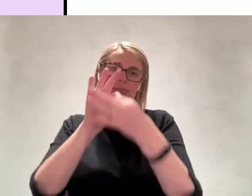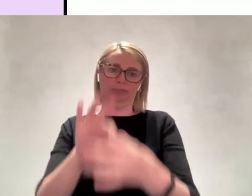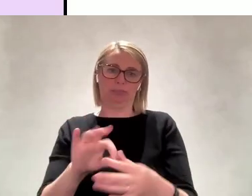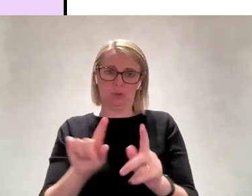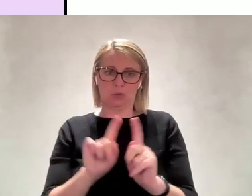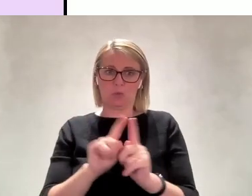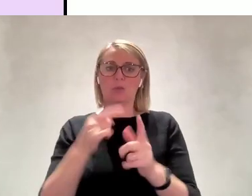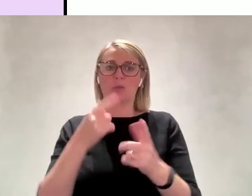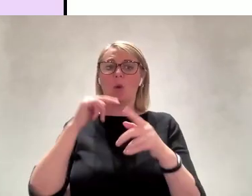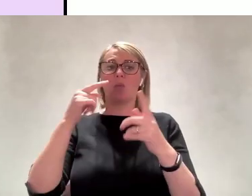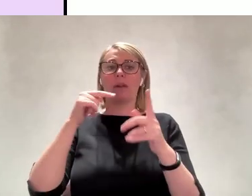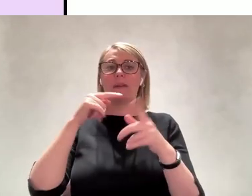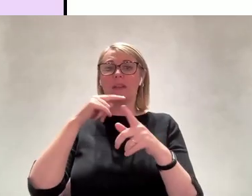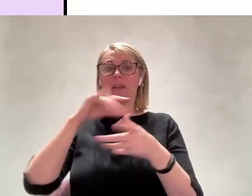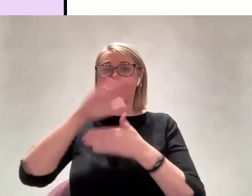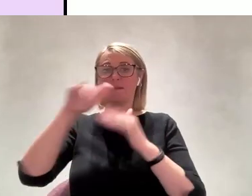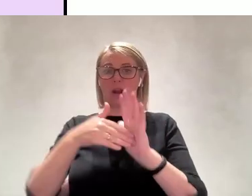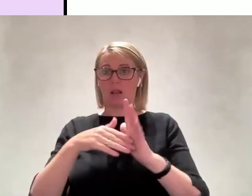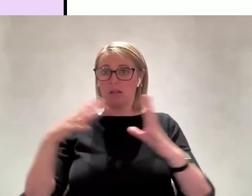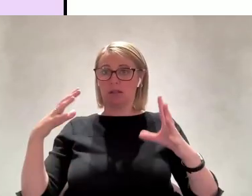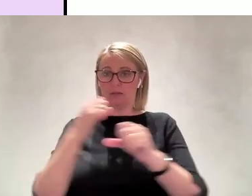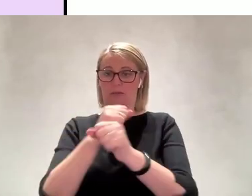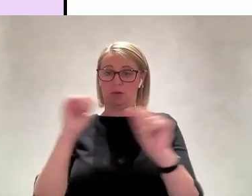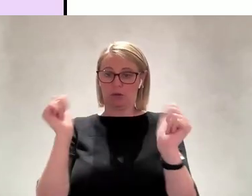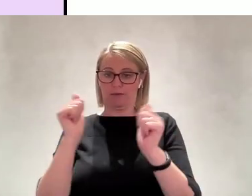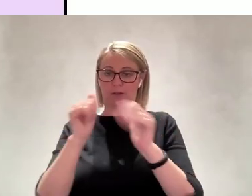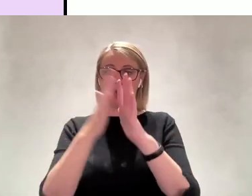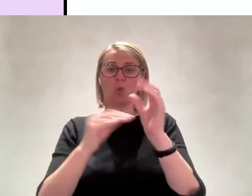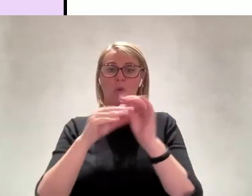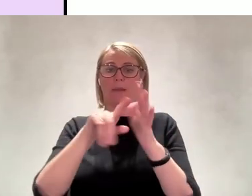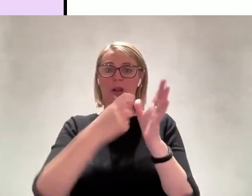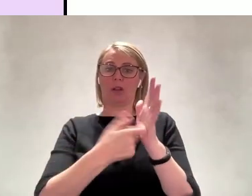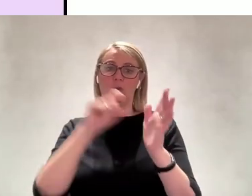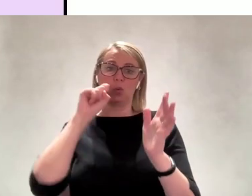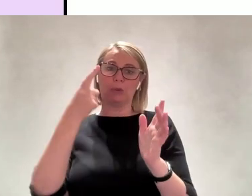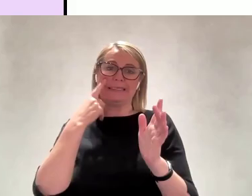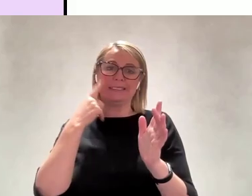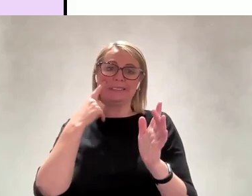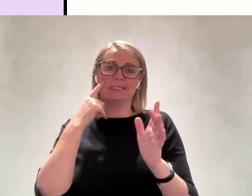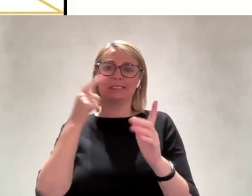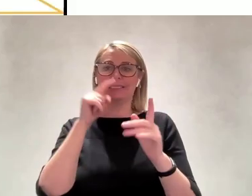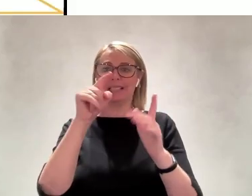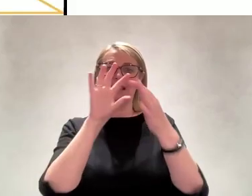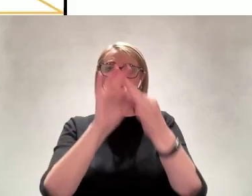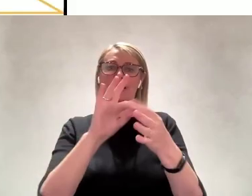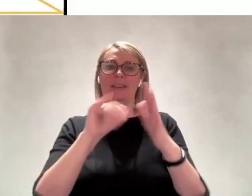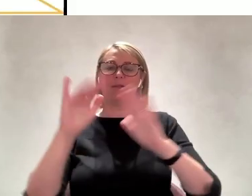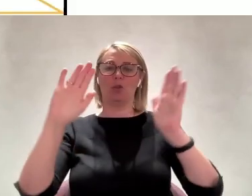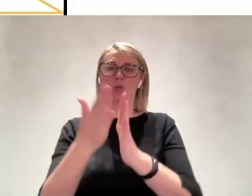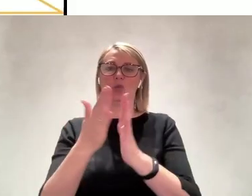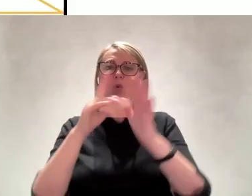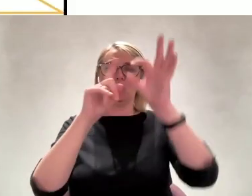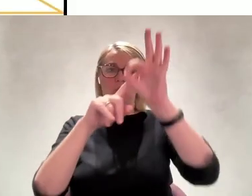And finally, as we wrap up and you leave the webinar, you'll see a link to complete a short feedback survey to